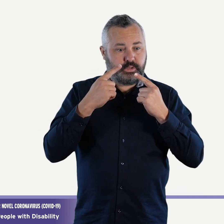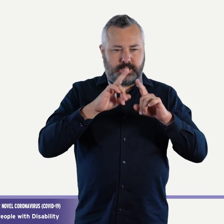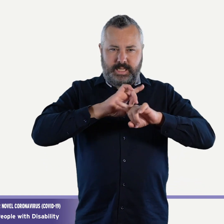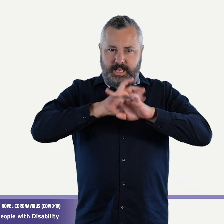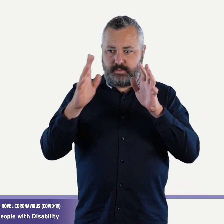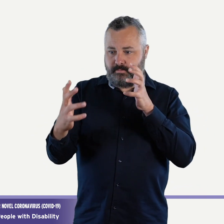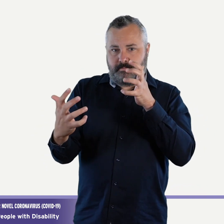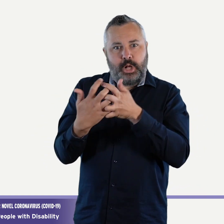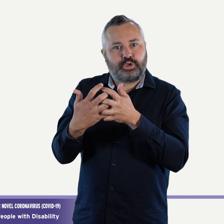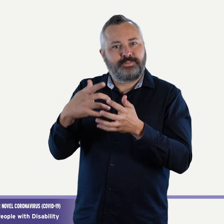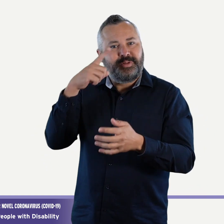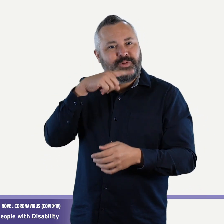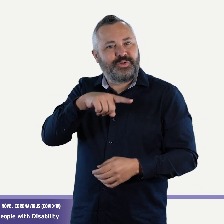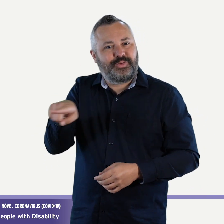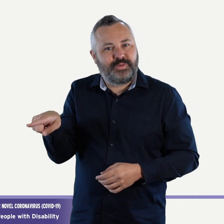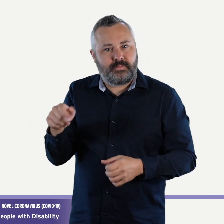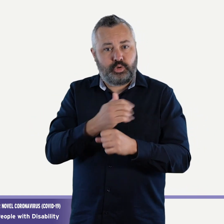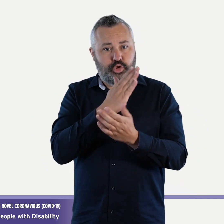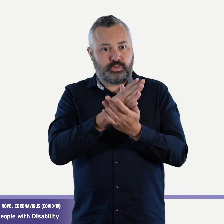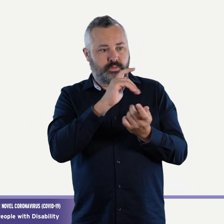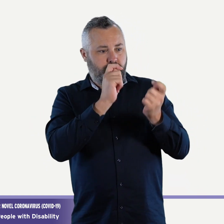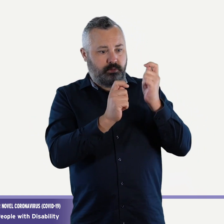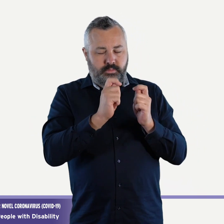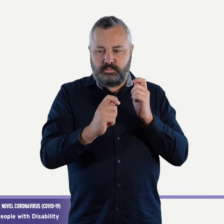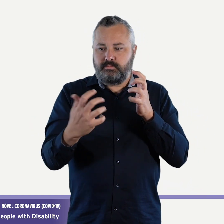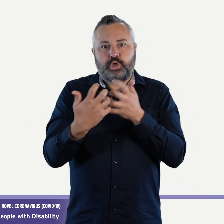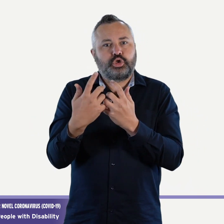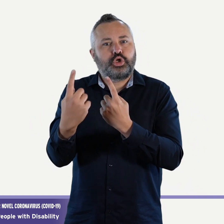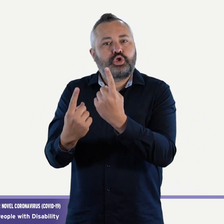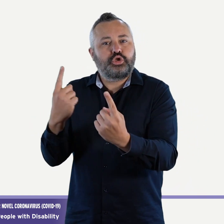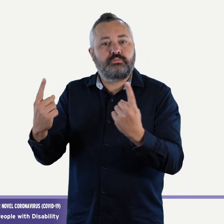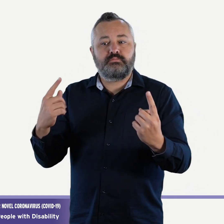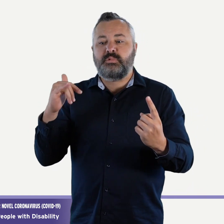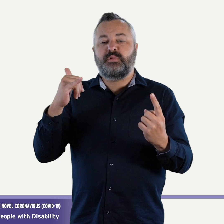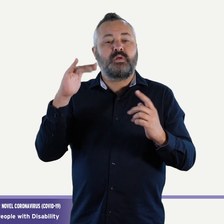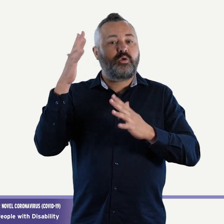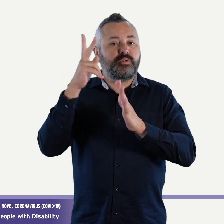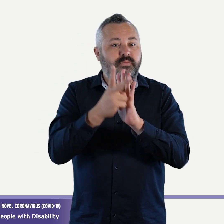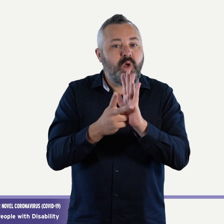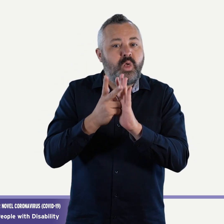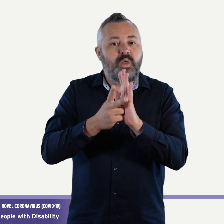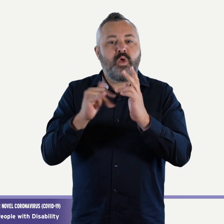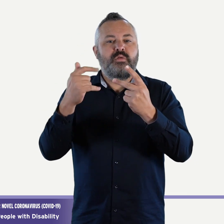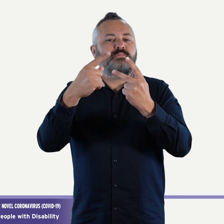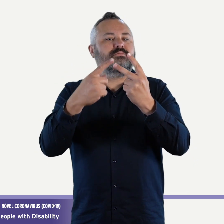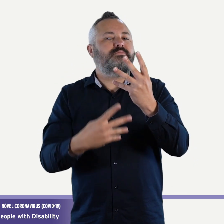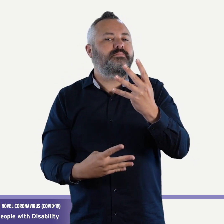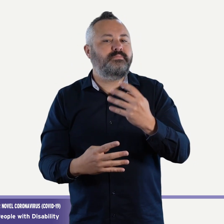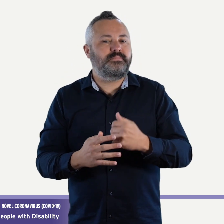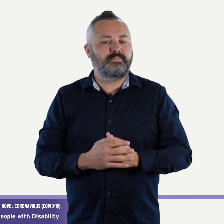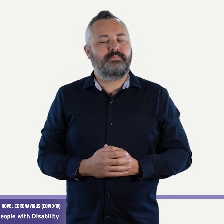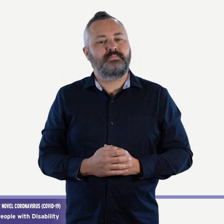Clear and targeted information and advice is communicated in a diverse range of accessible formats.